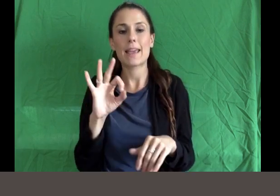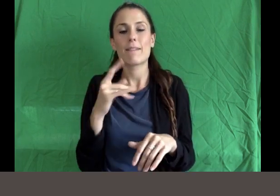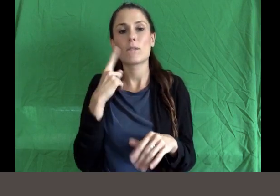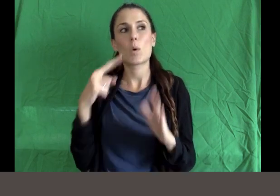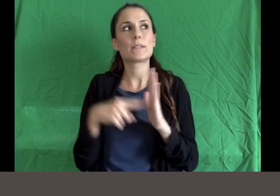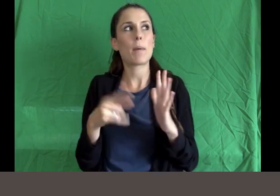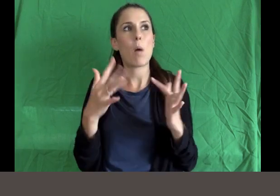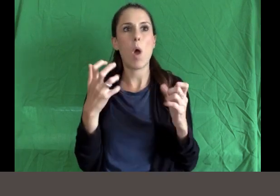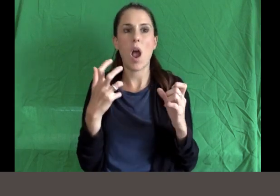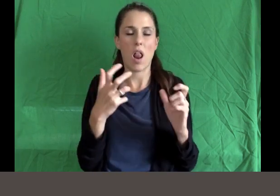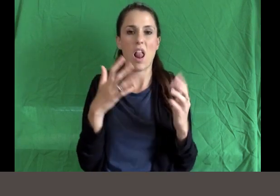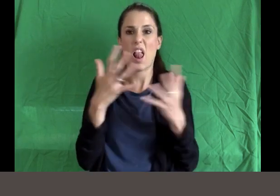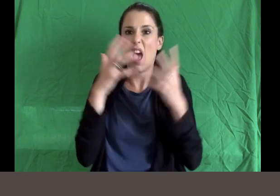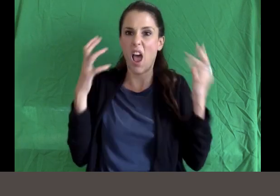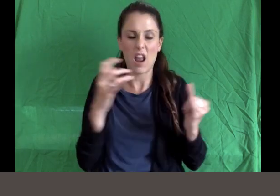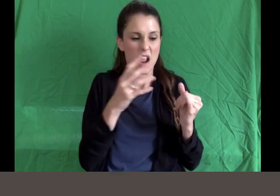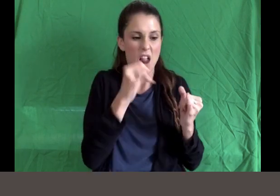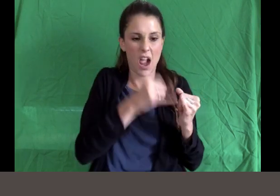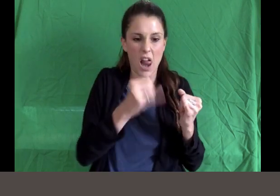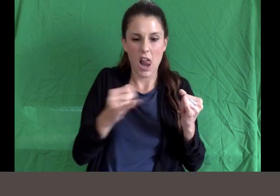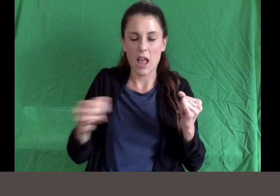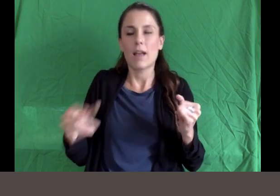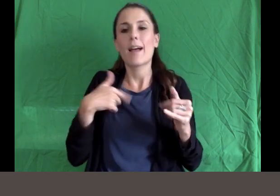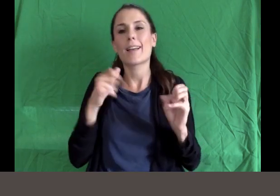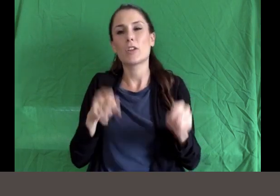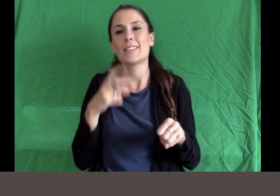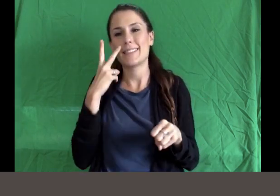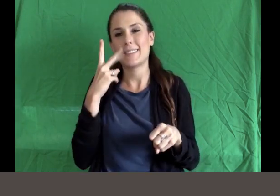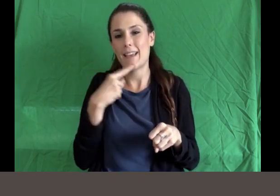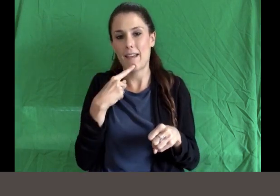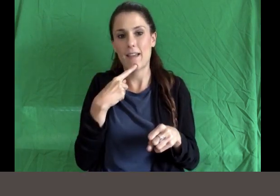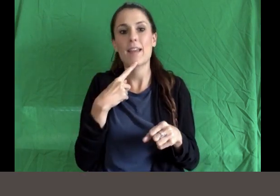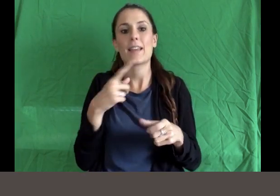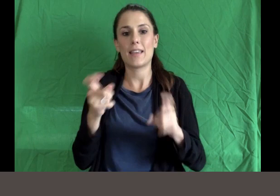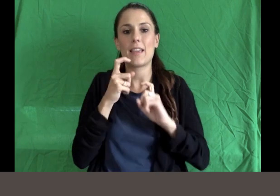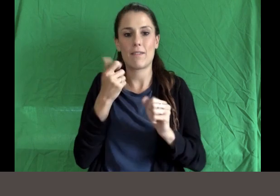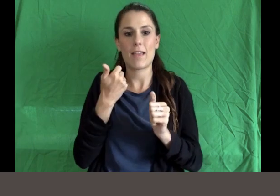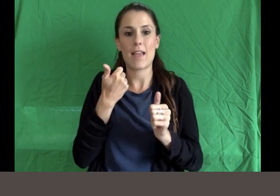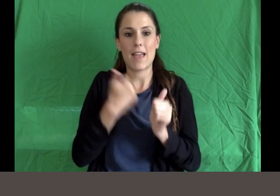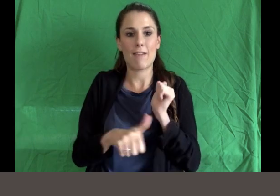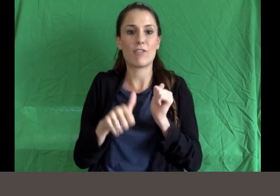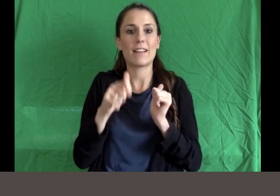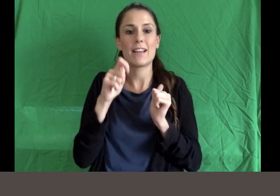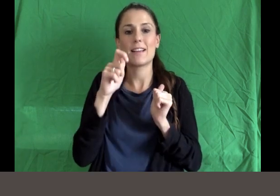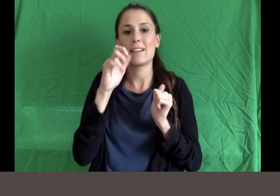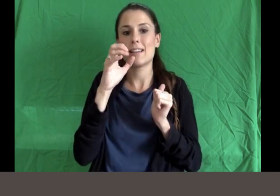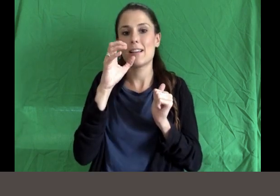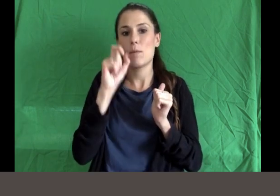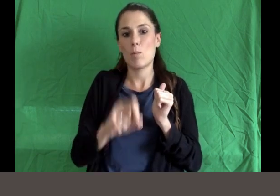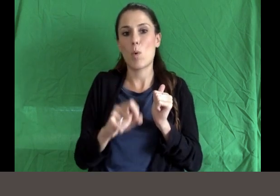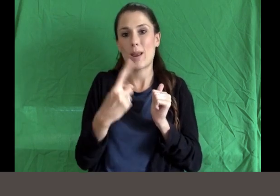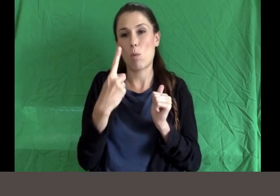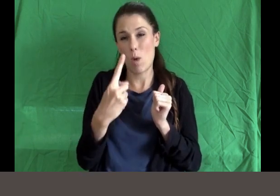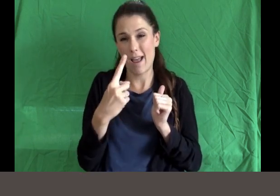a too much of a density on your ticks are and so it's always good to very carefully choose